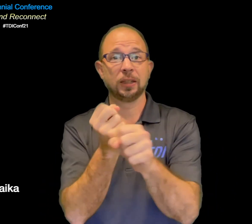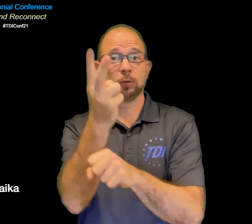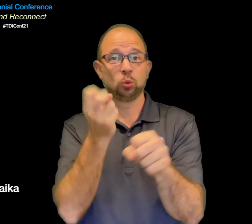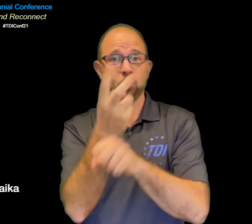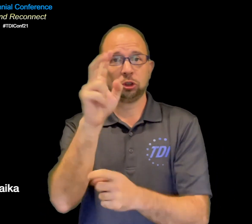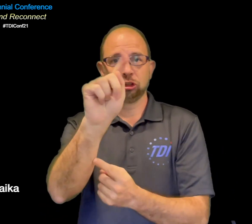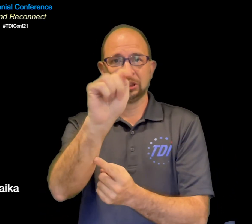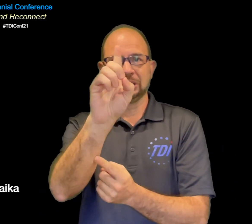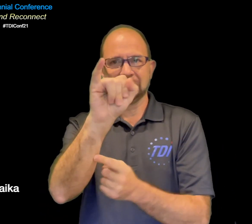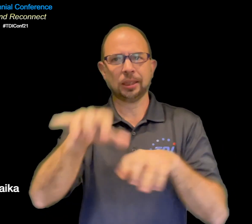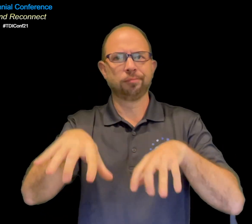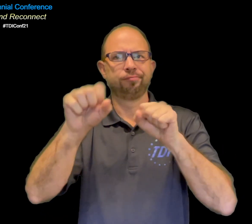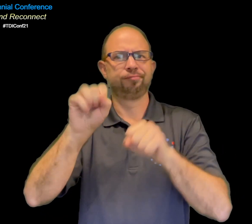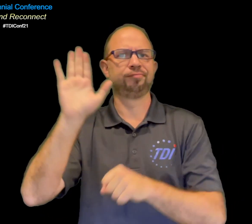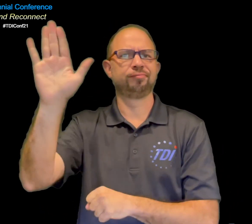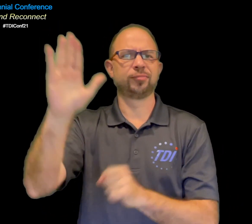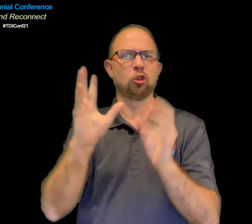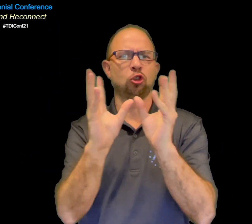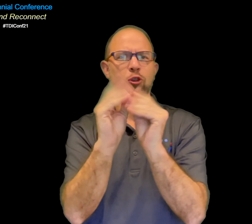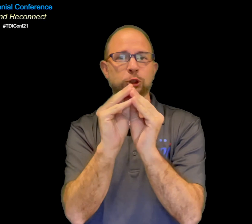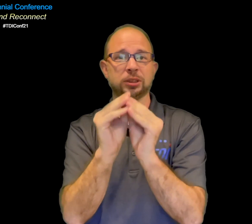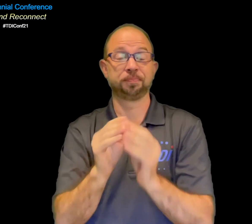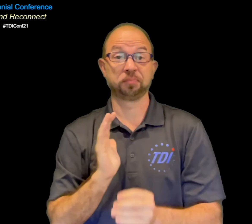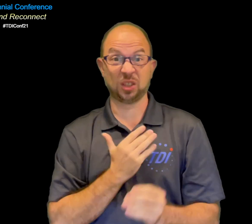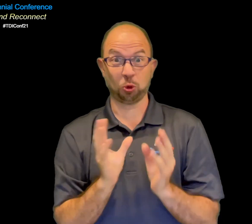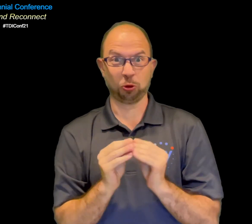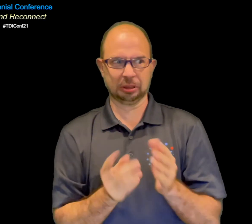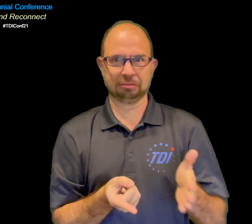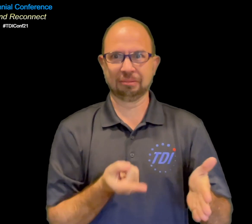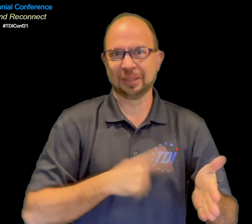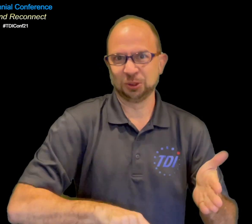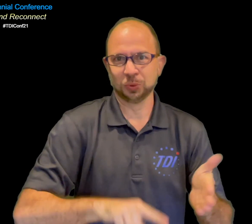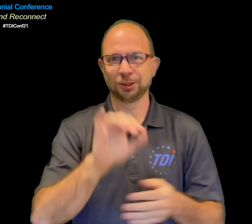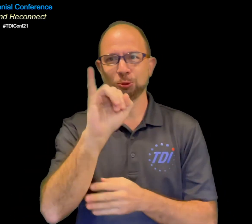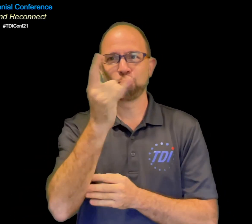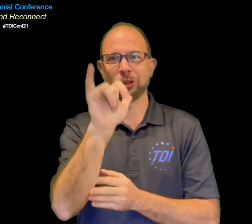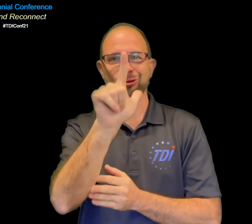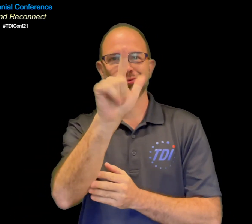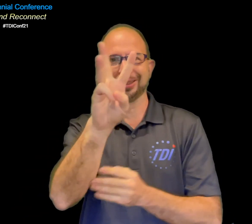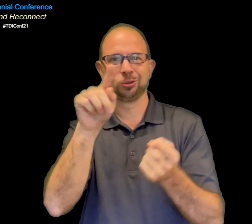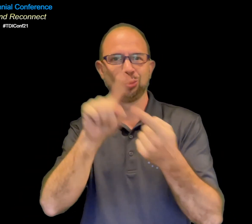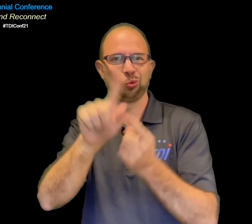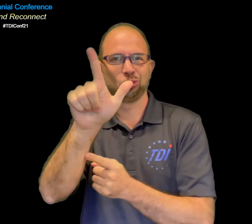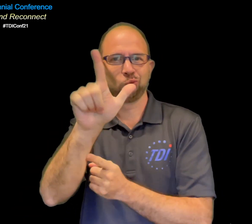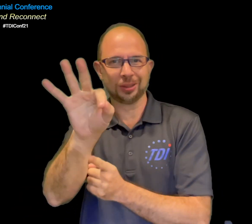Every two years, TDI hosts its biennial conference. Our next conference is next week, July 26 – 29.